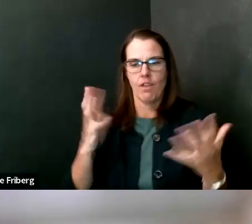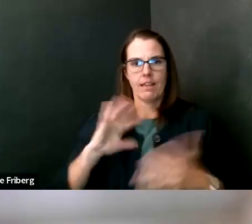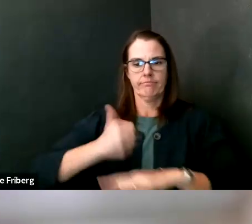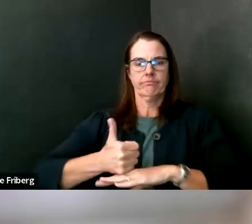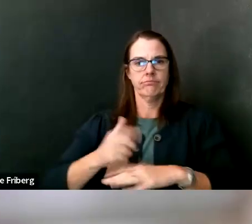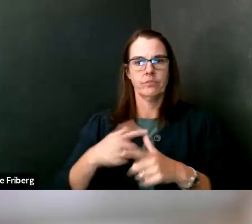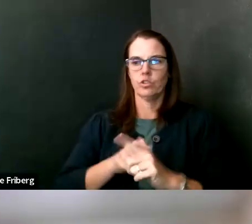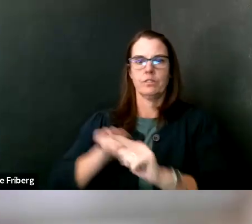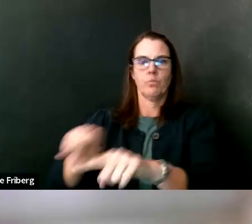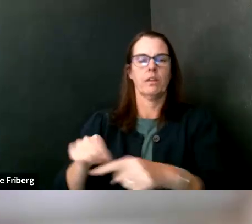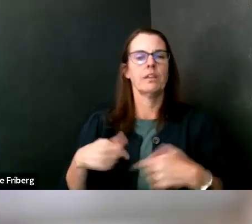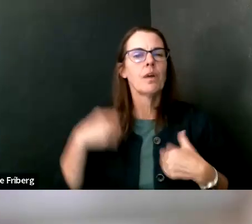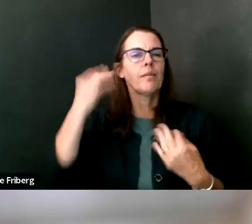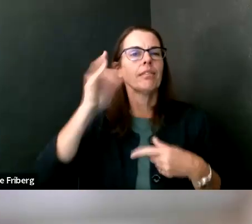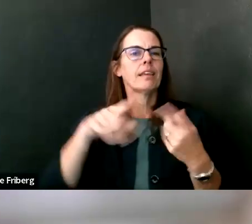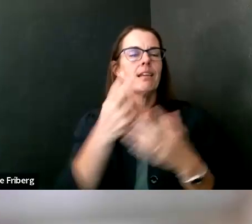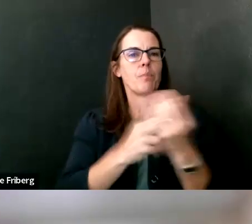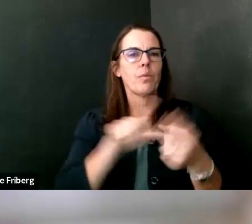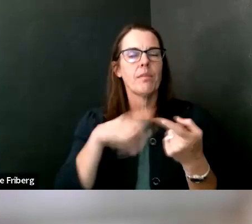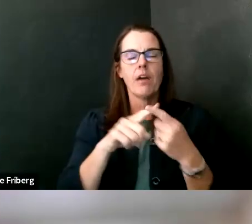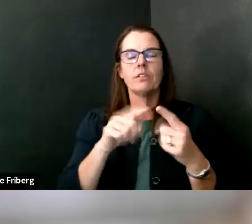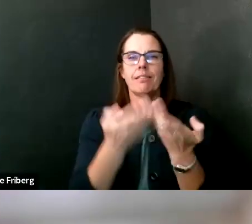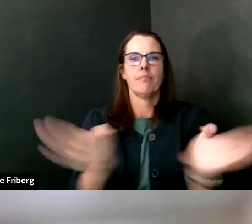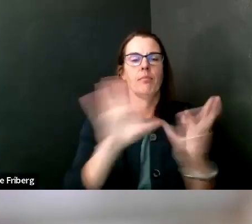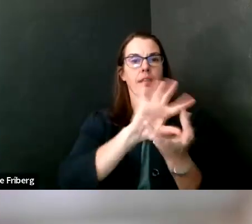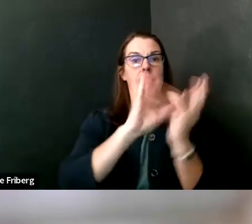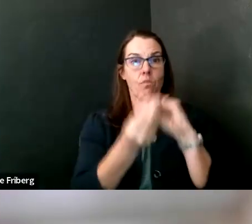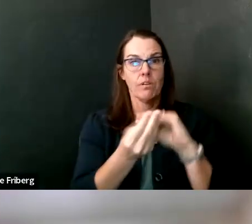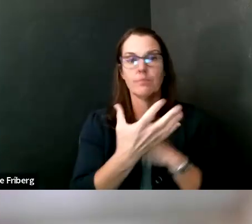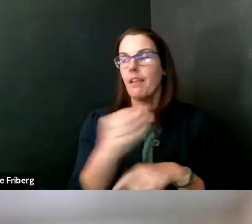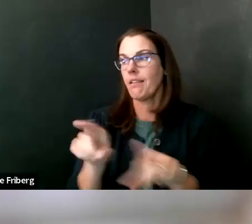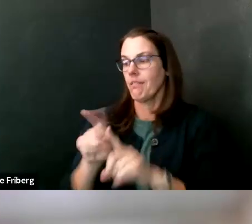been thinking both about the public forums and then our own work and just getting in front of